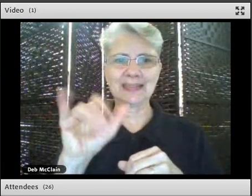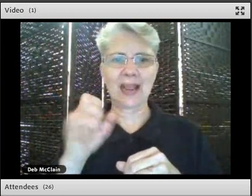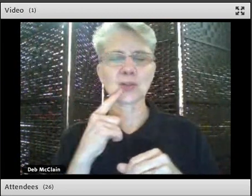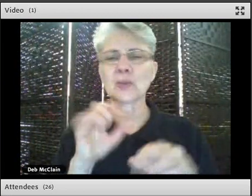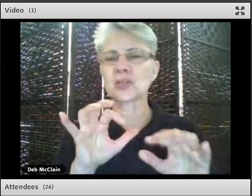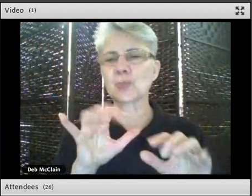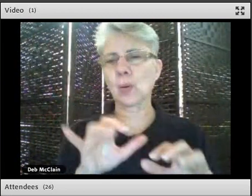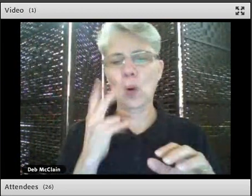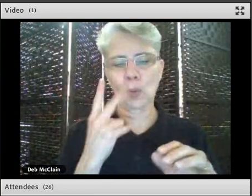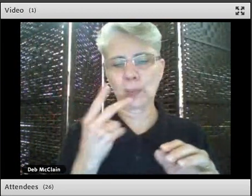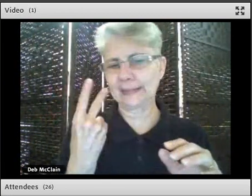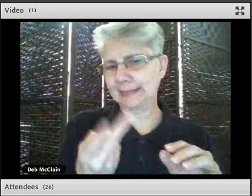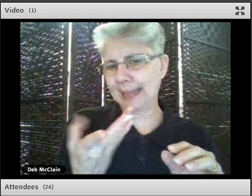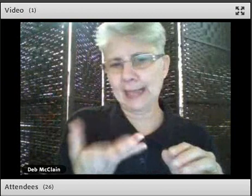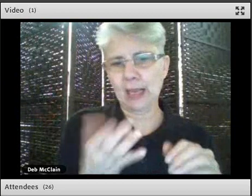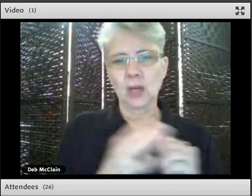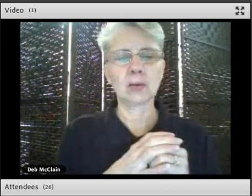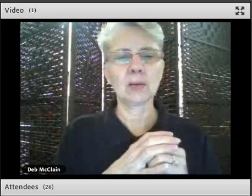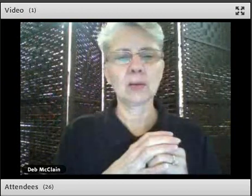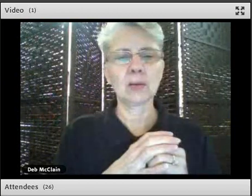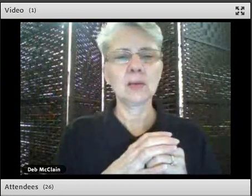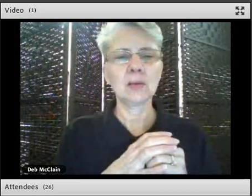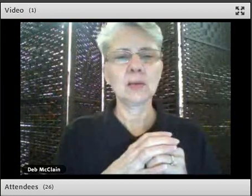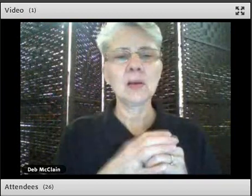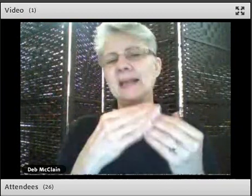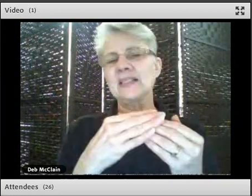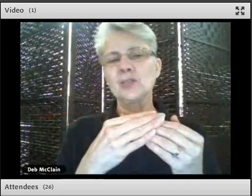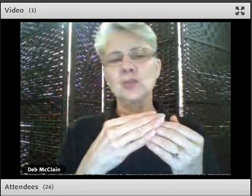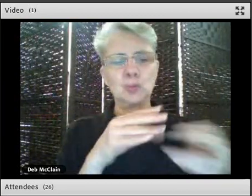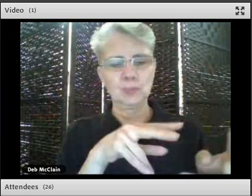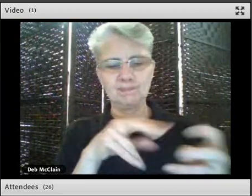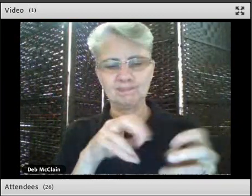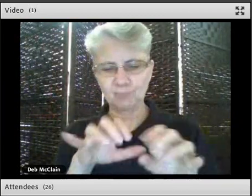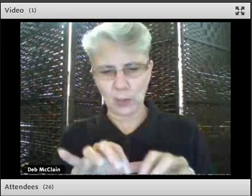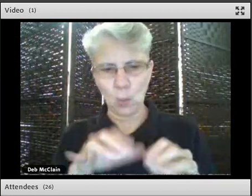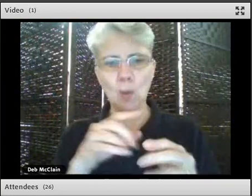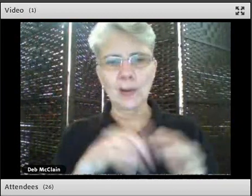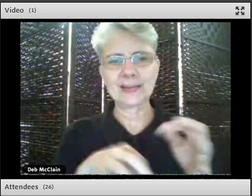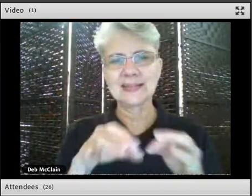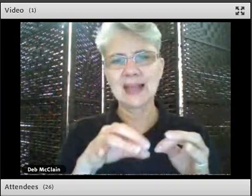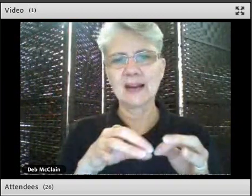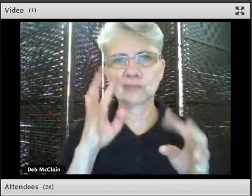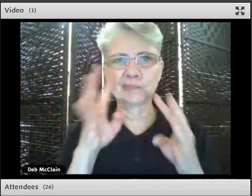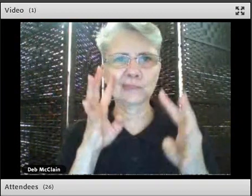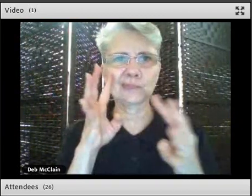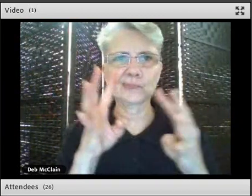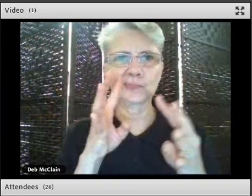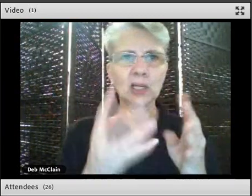than to re-format the words in some sort of different way.